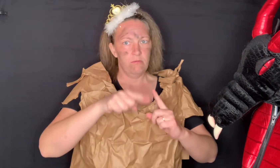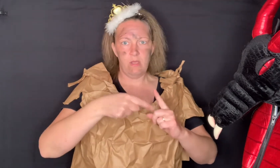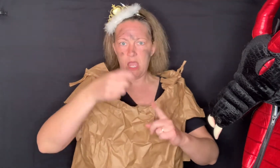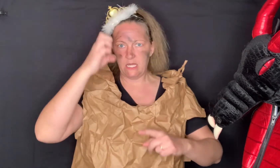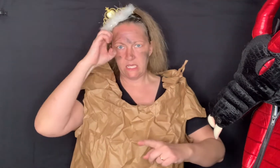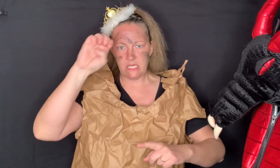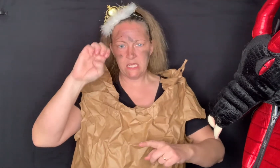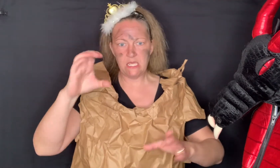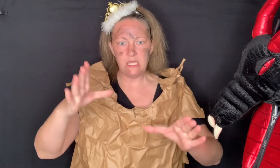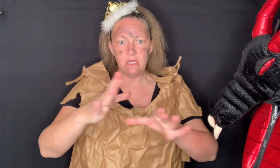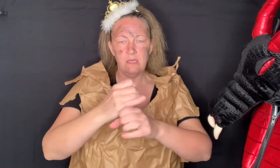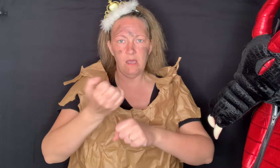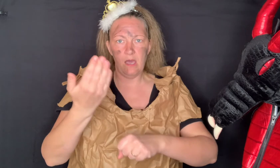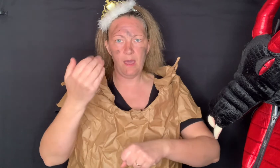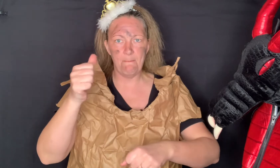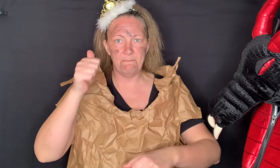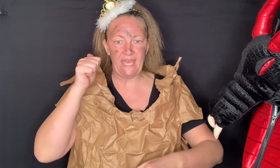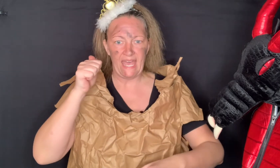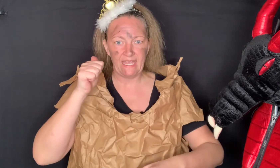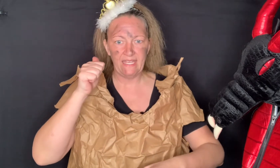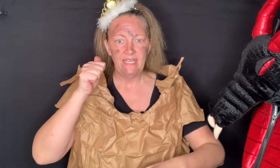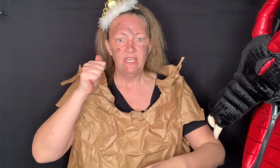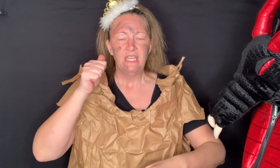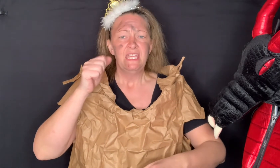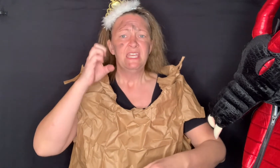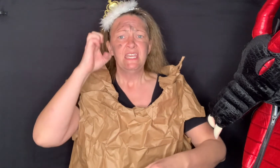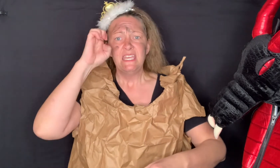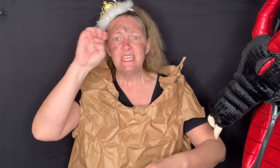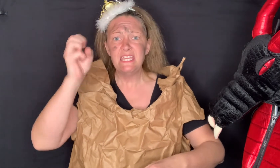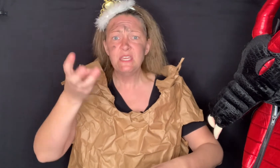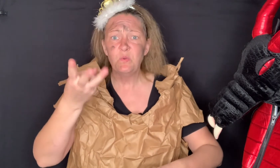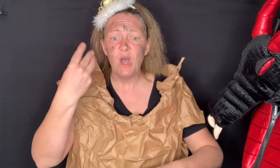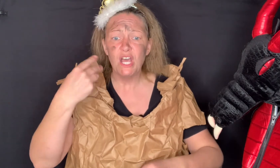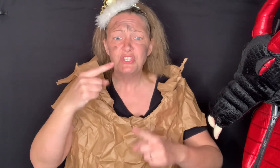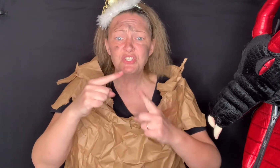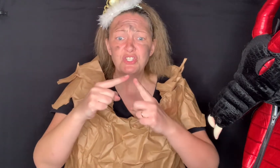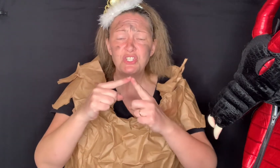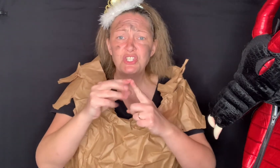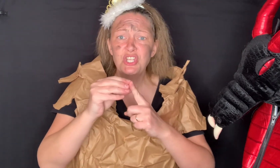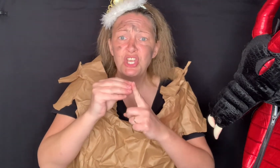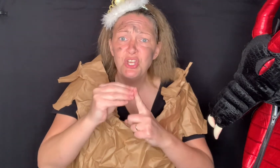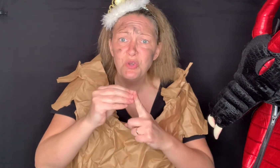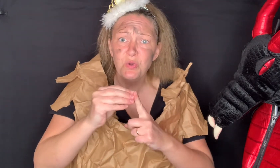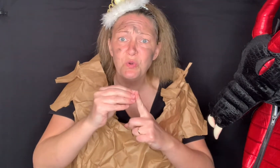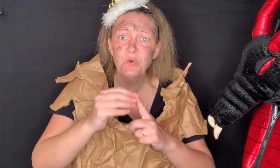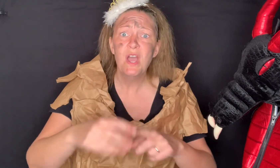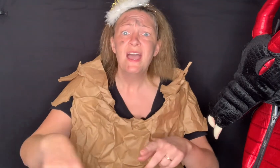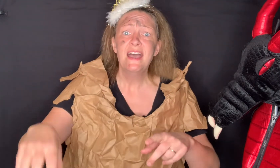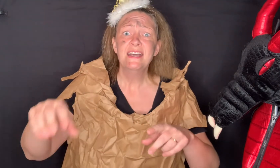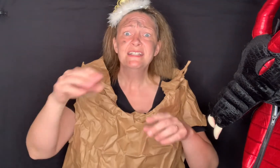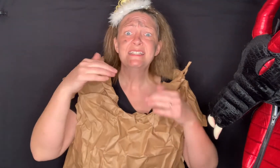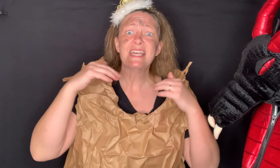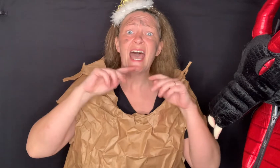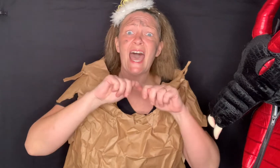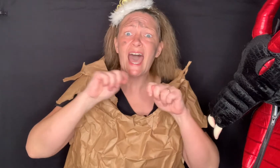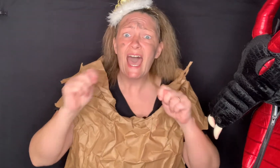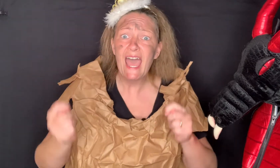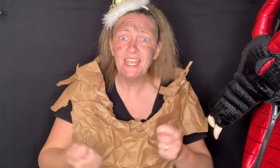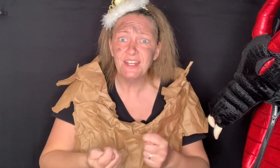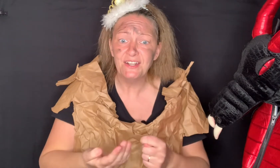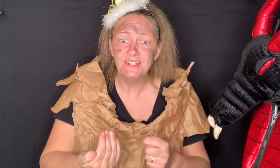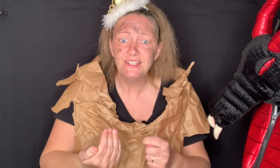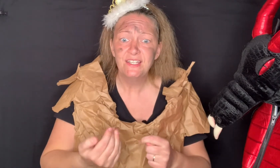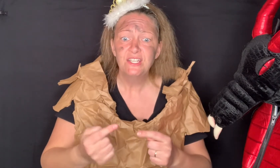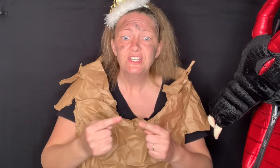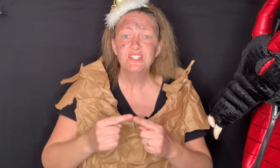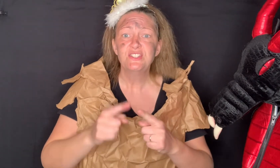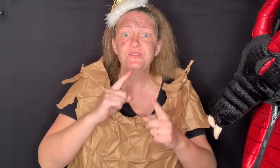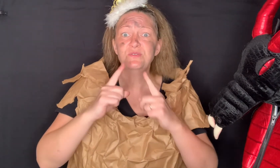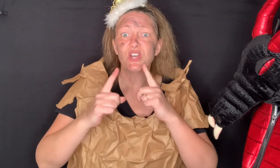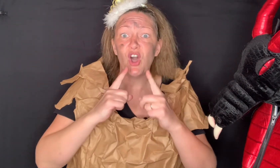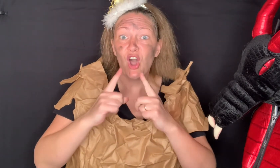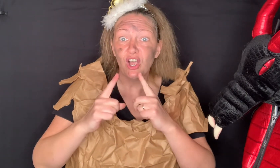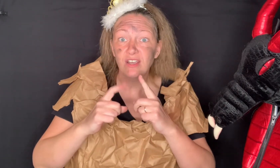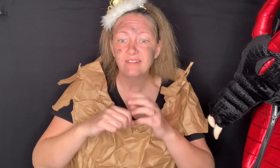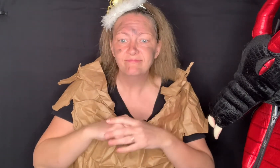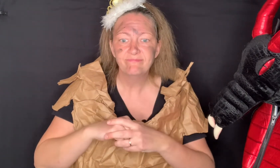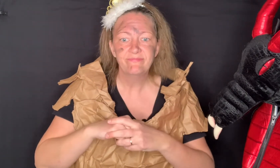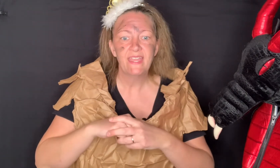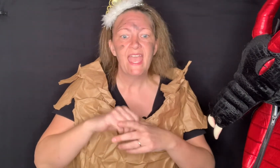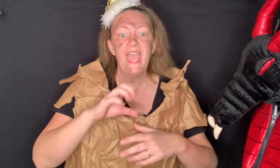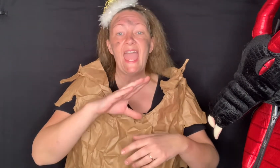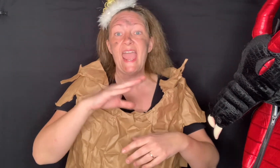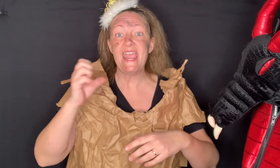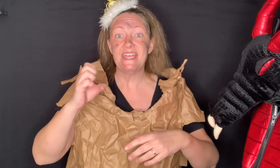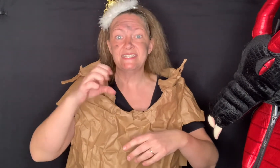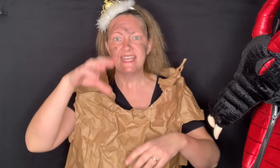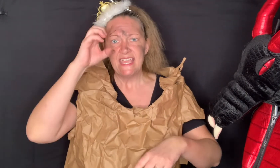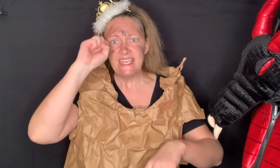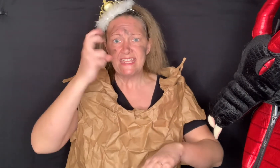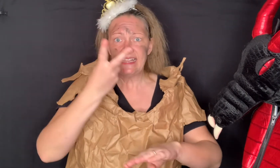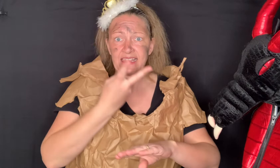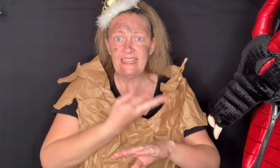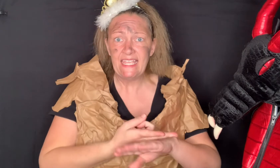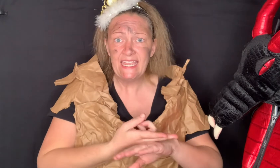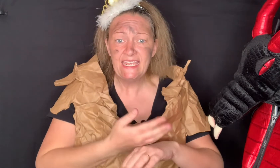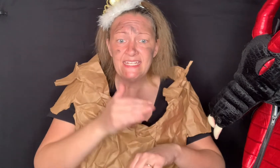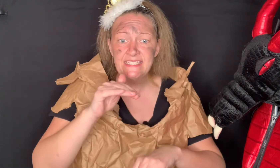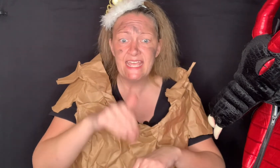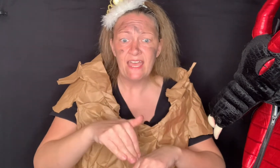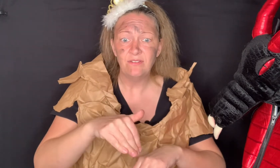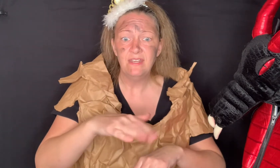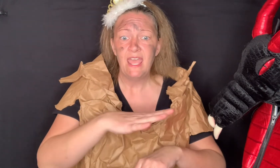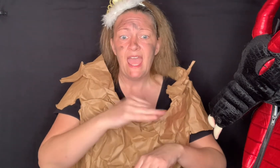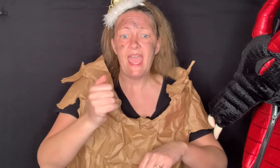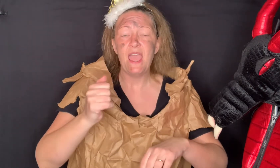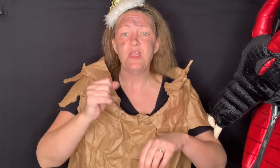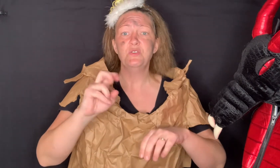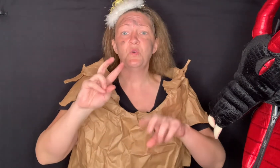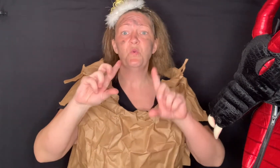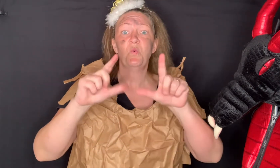When he got back he was too tired to talk, and he lay down and